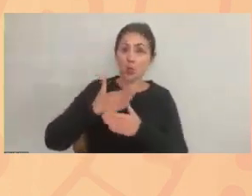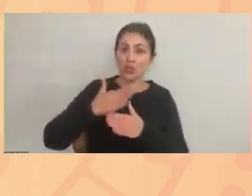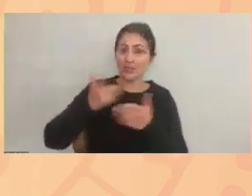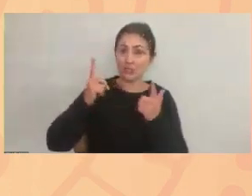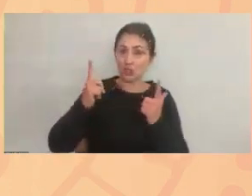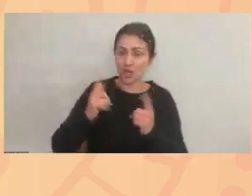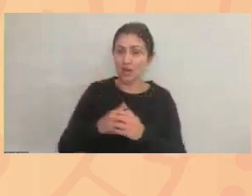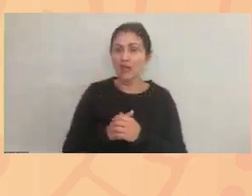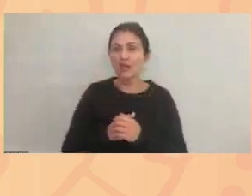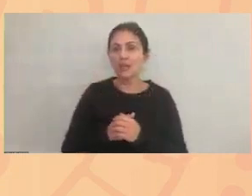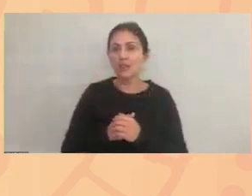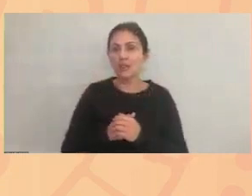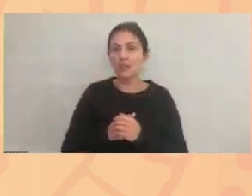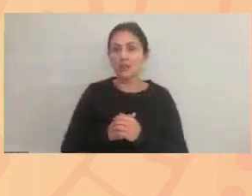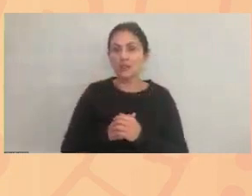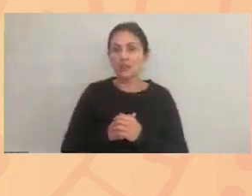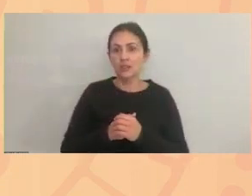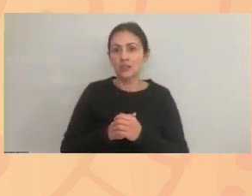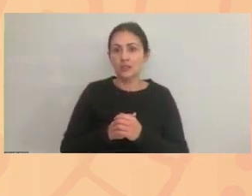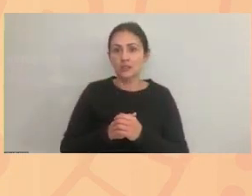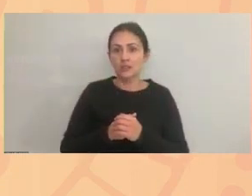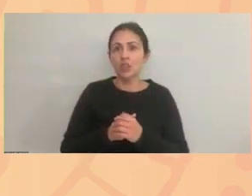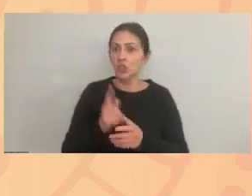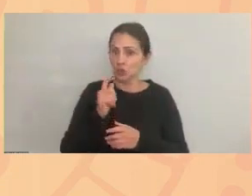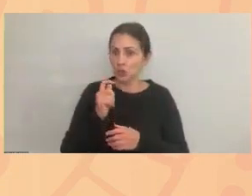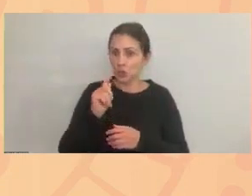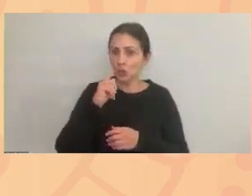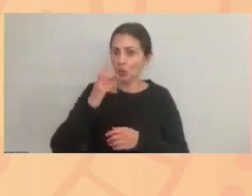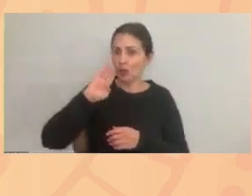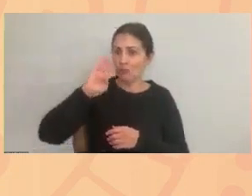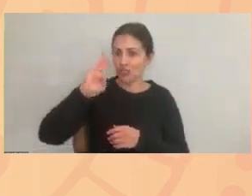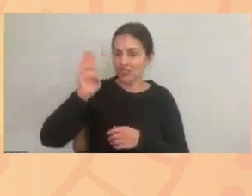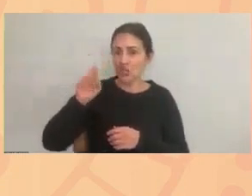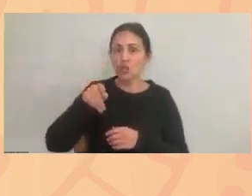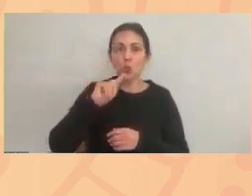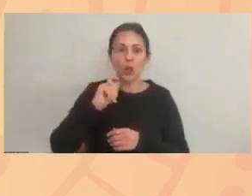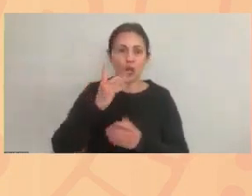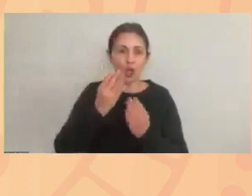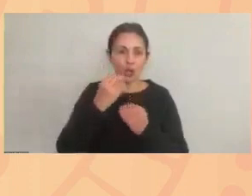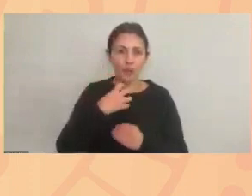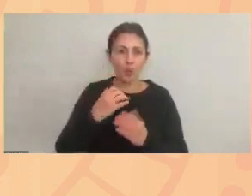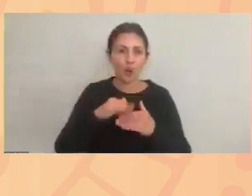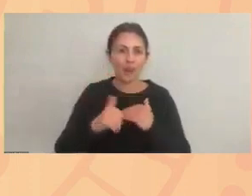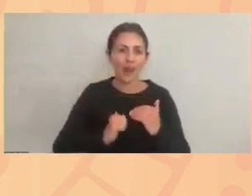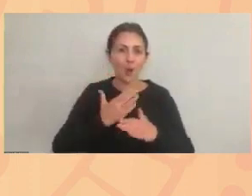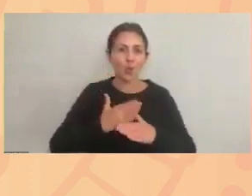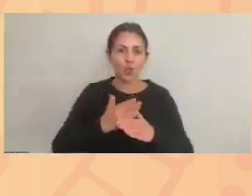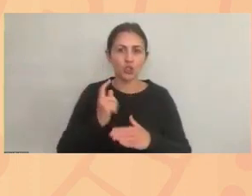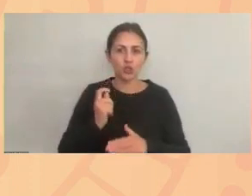see more of us when we do our presentation. Thank you. Good morning everyone. My name is Amy.